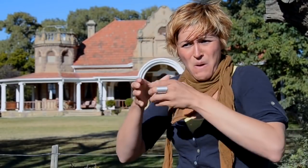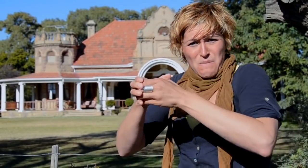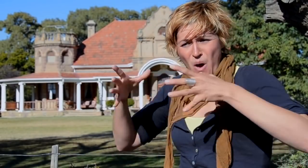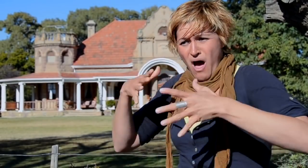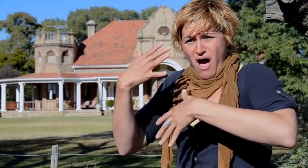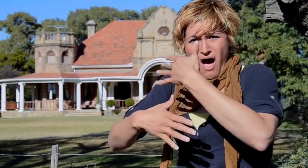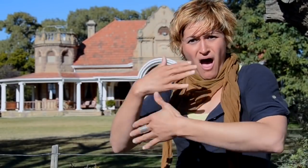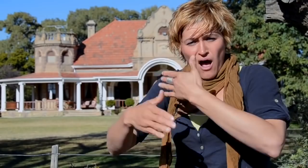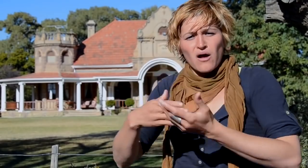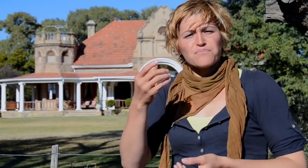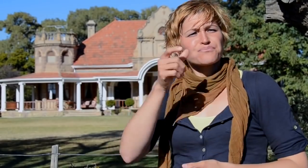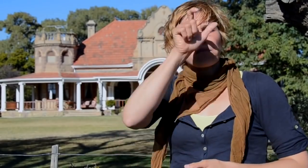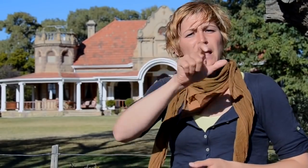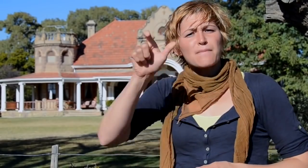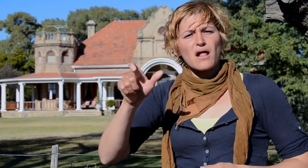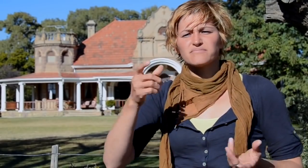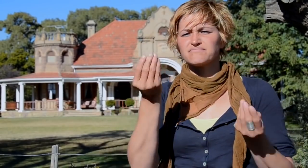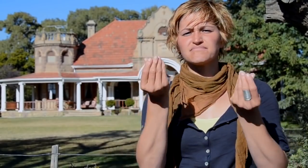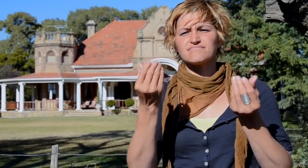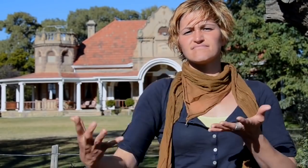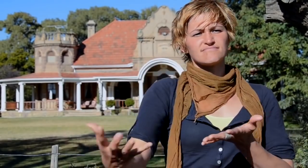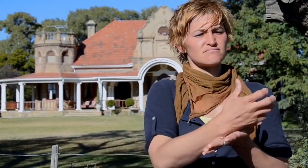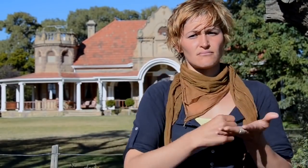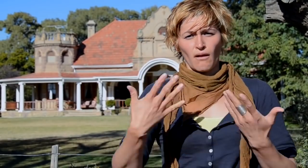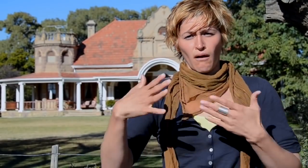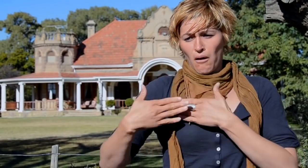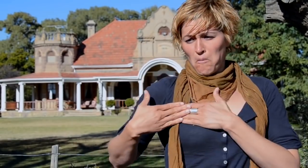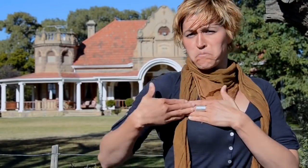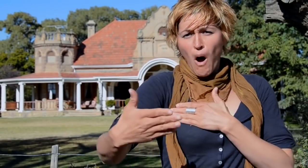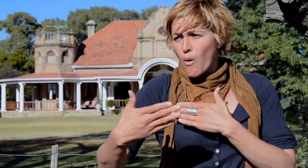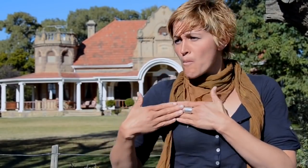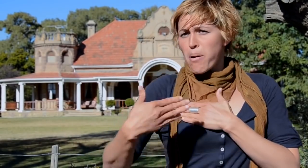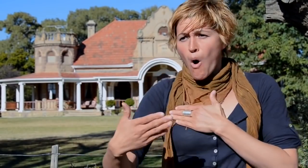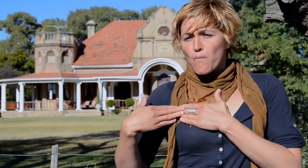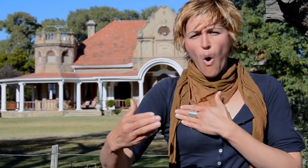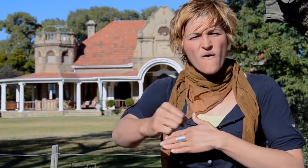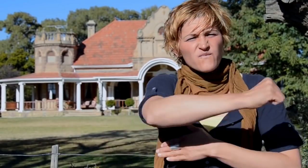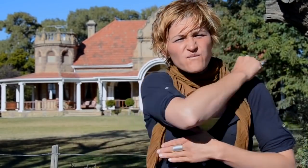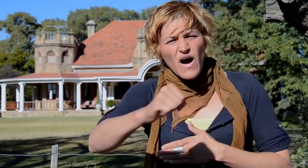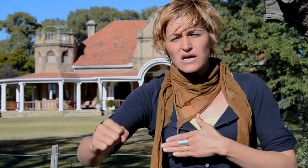During the 1870’s during the boom, people in